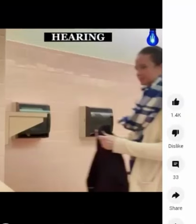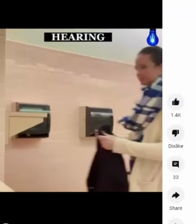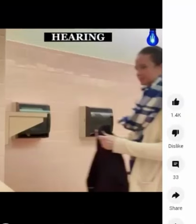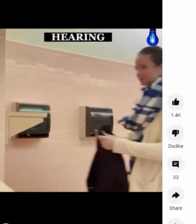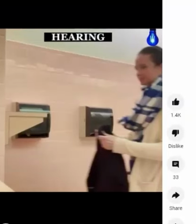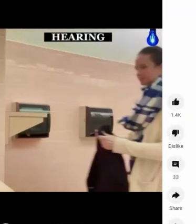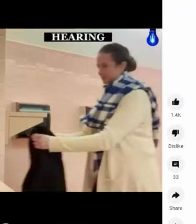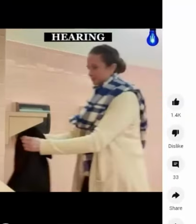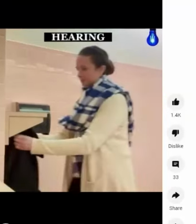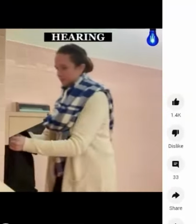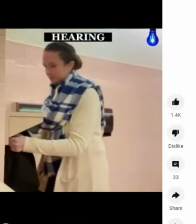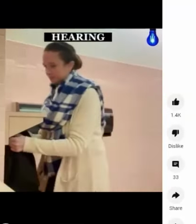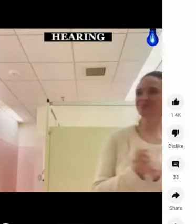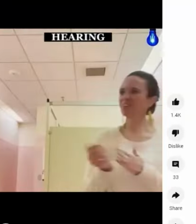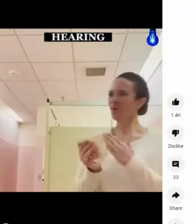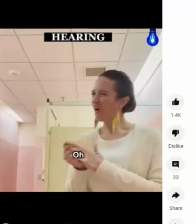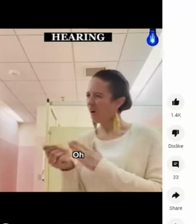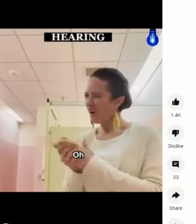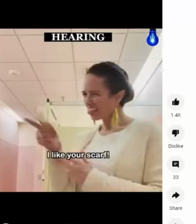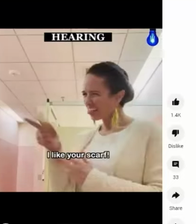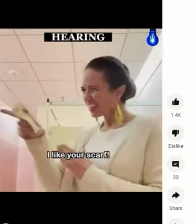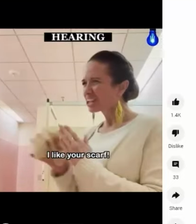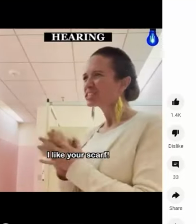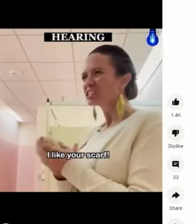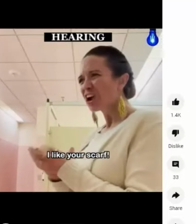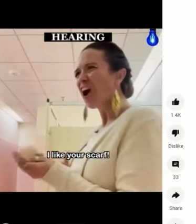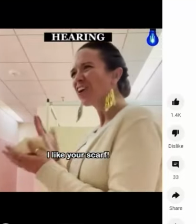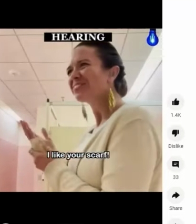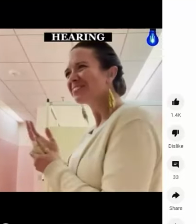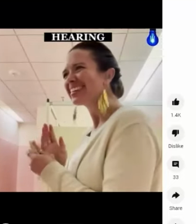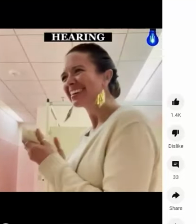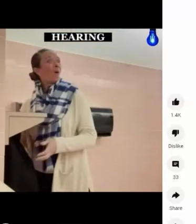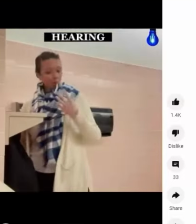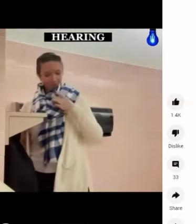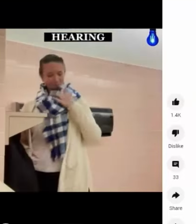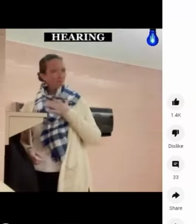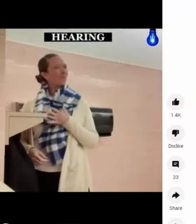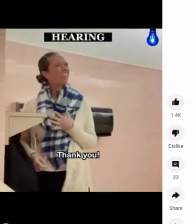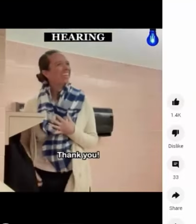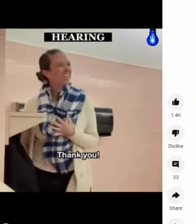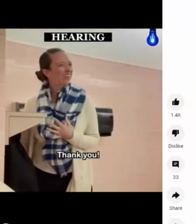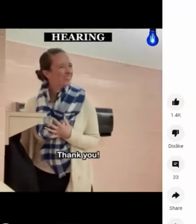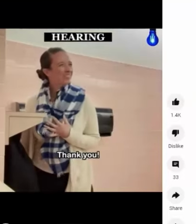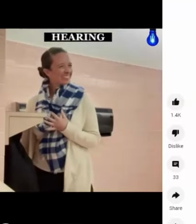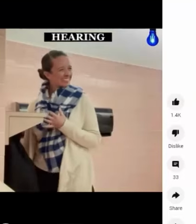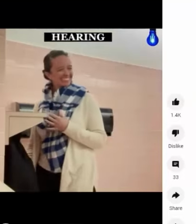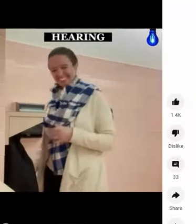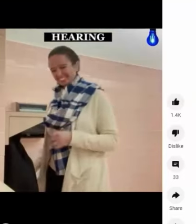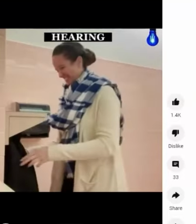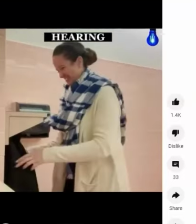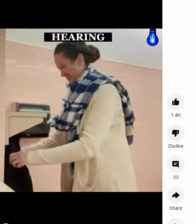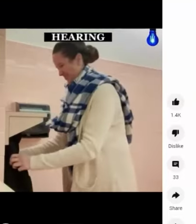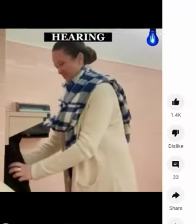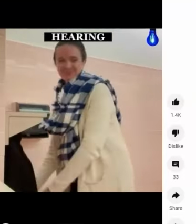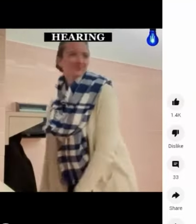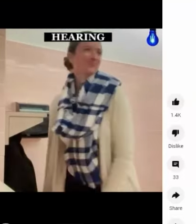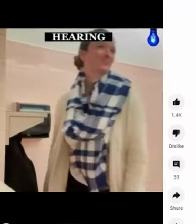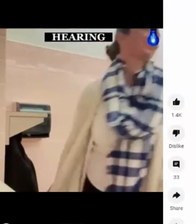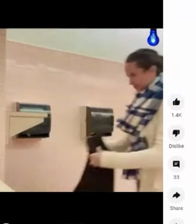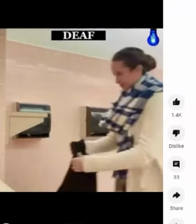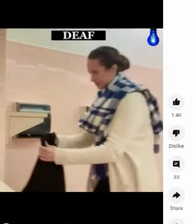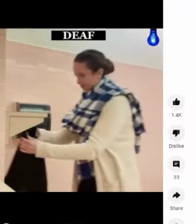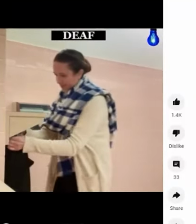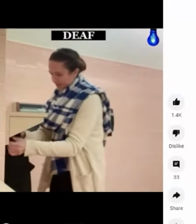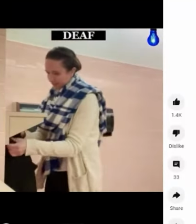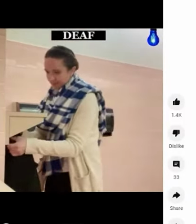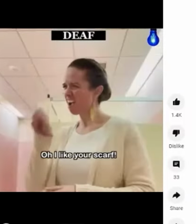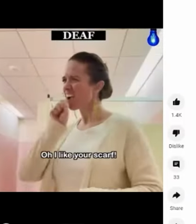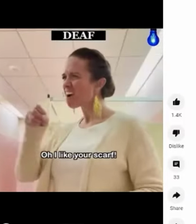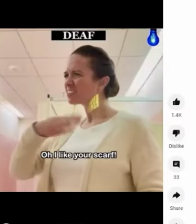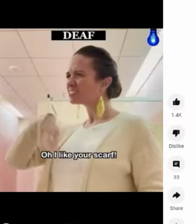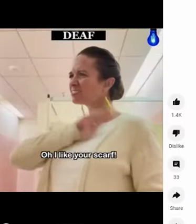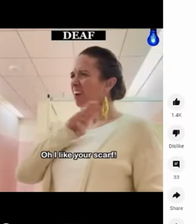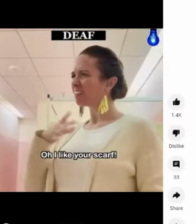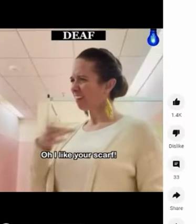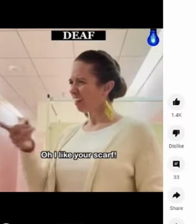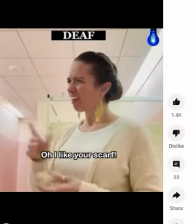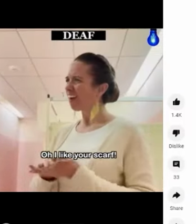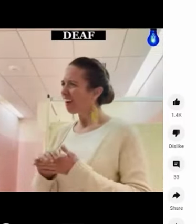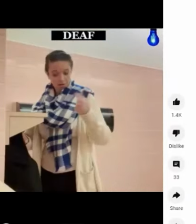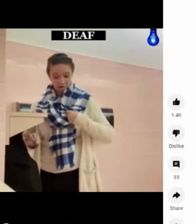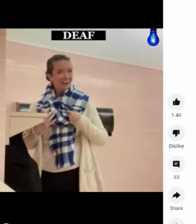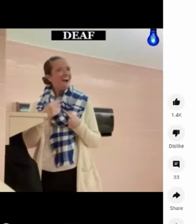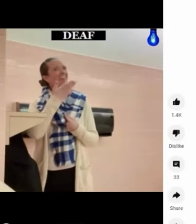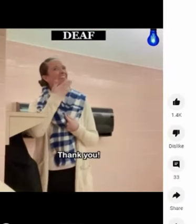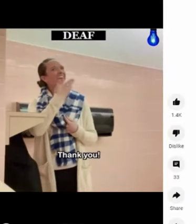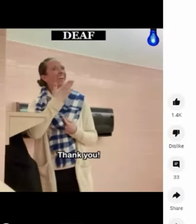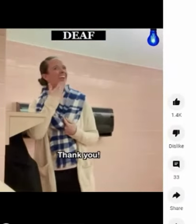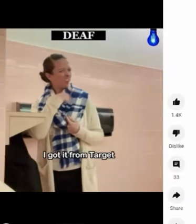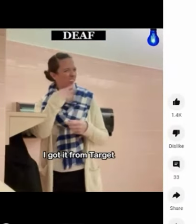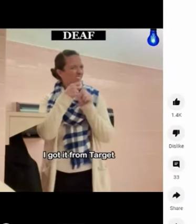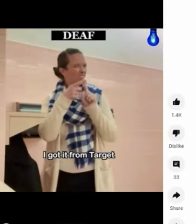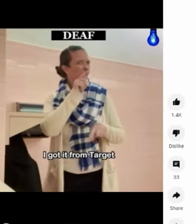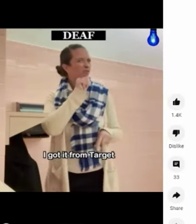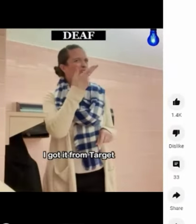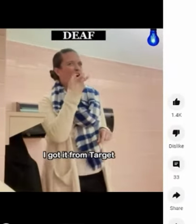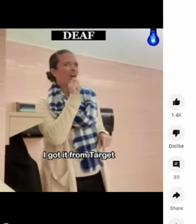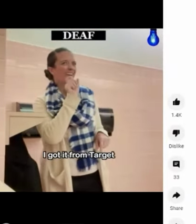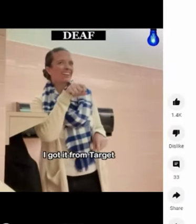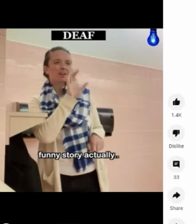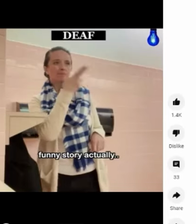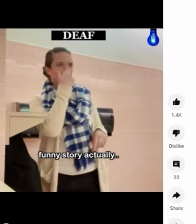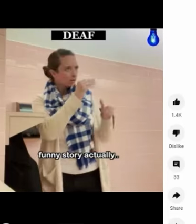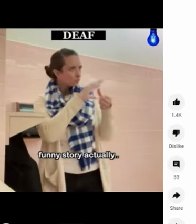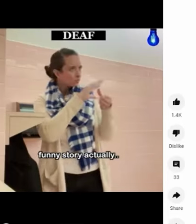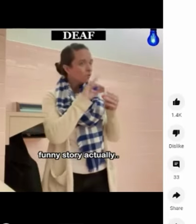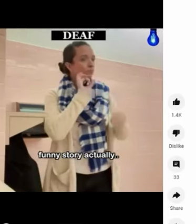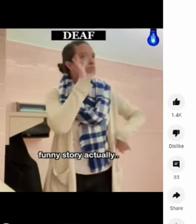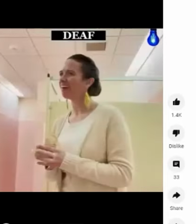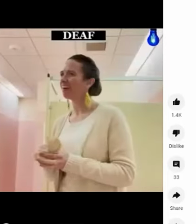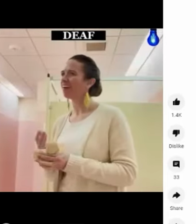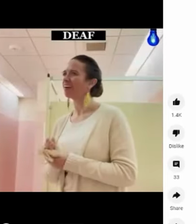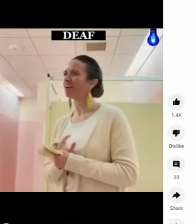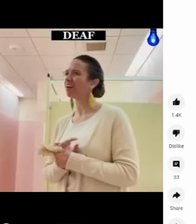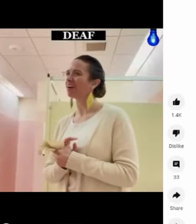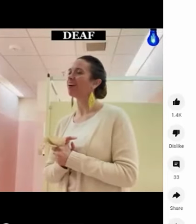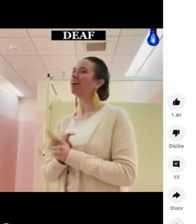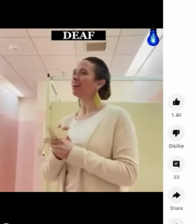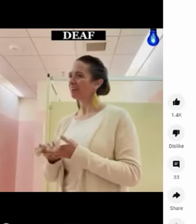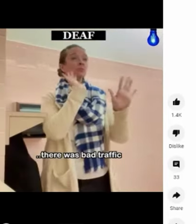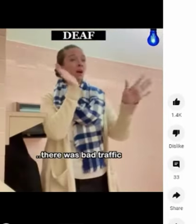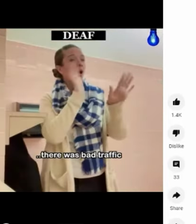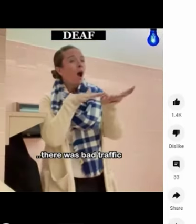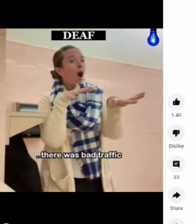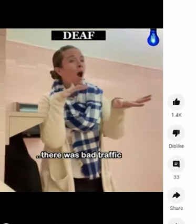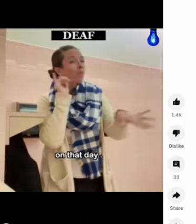you